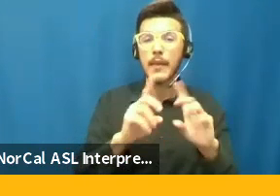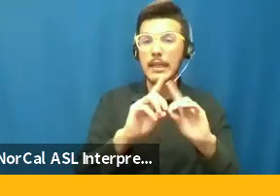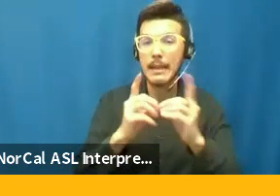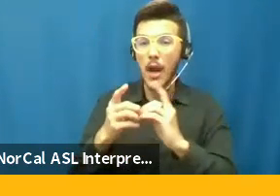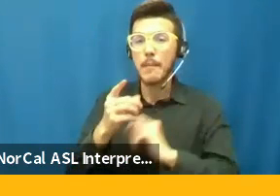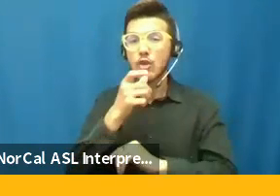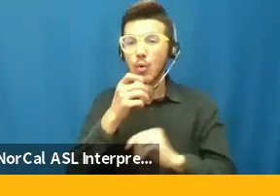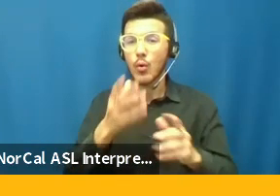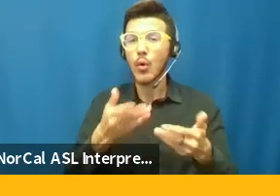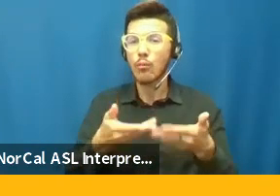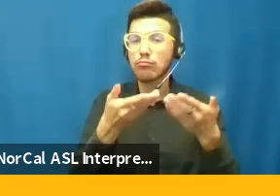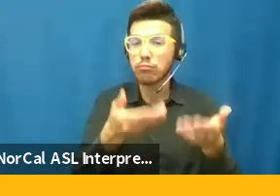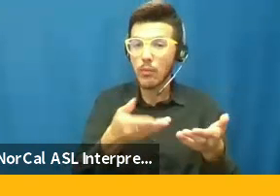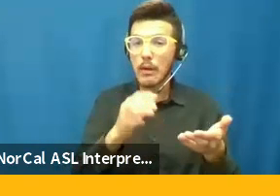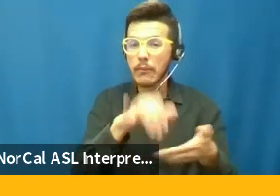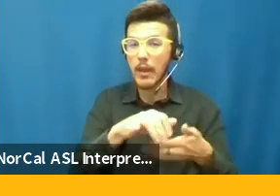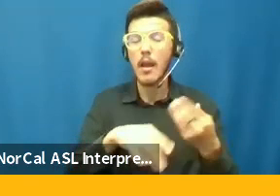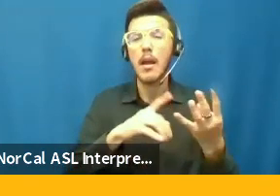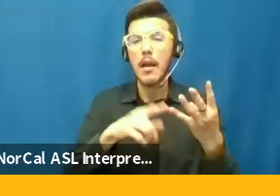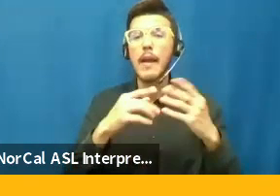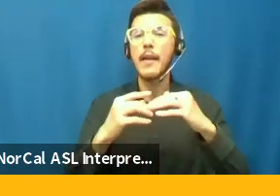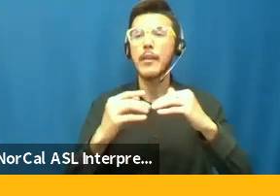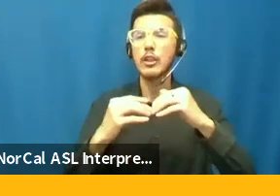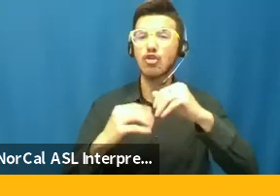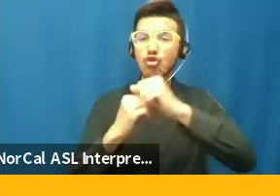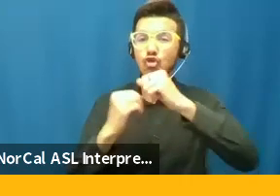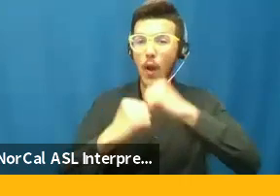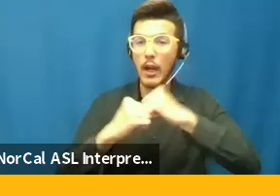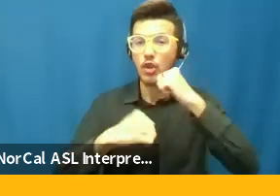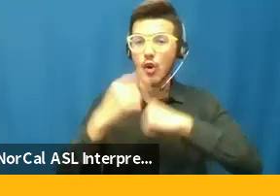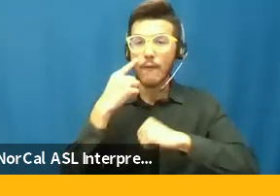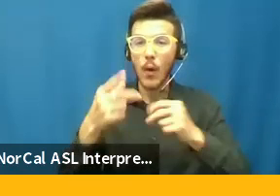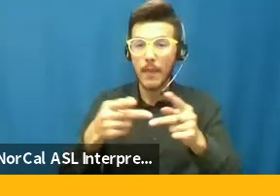as well as the organization structure for these positions. And then we'll highlight some of